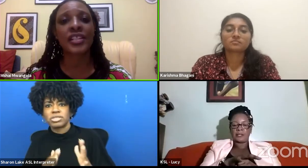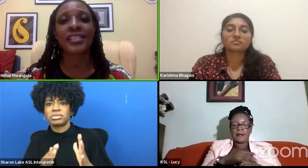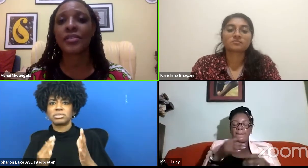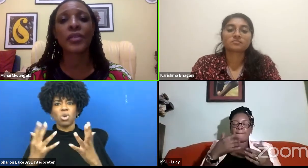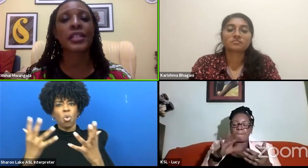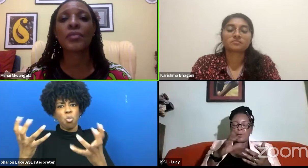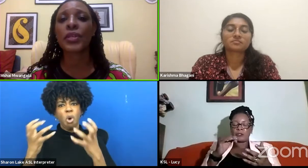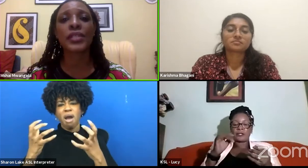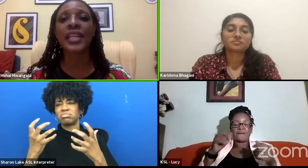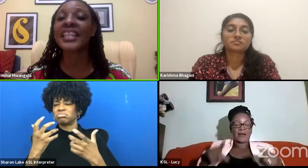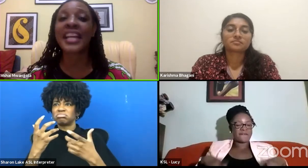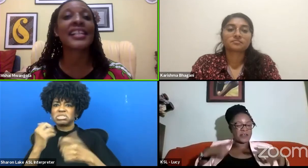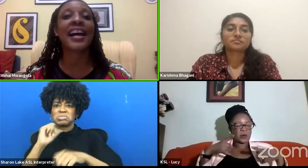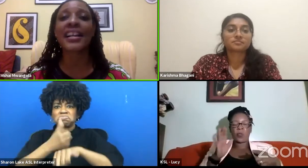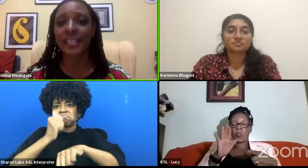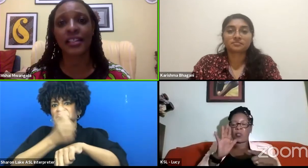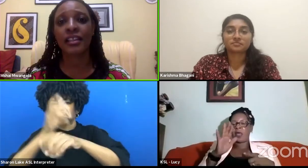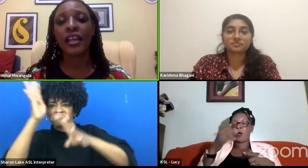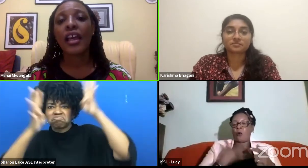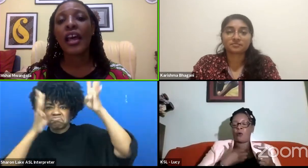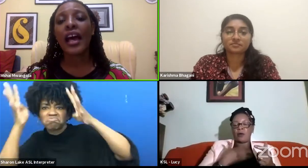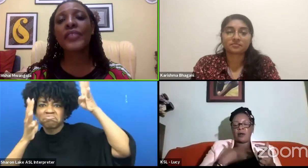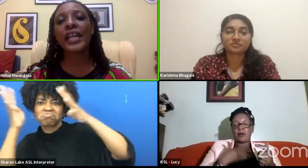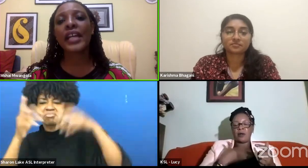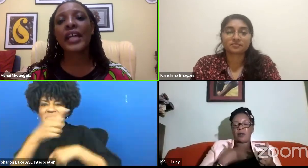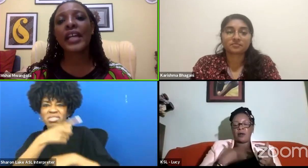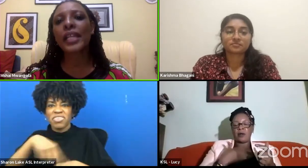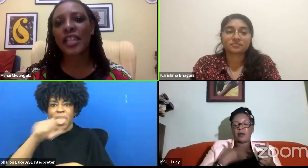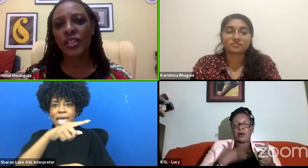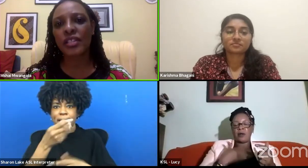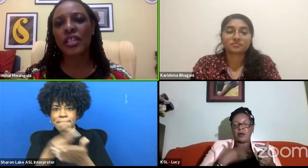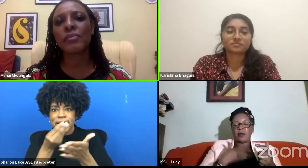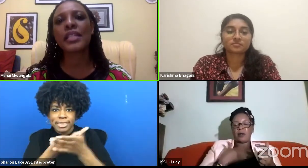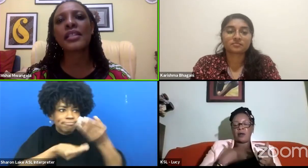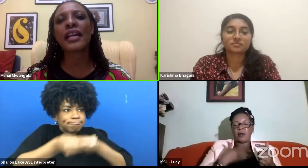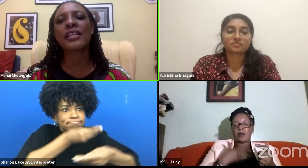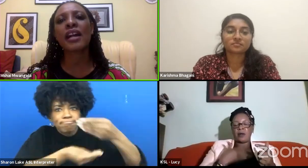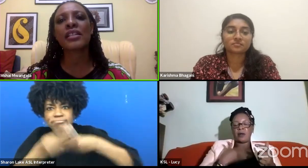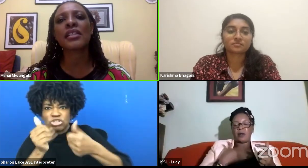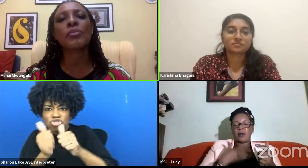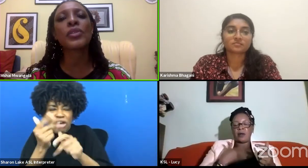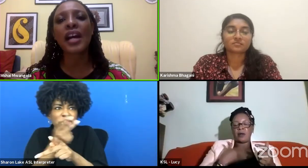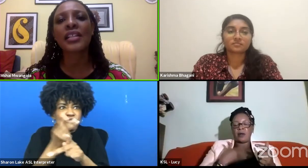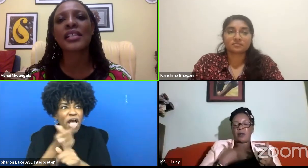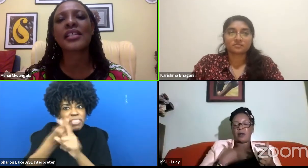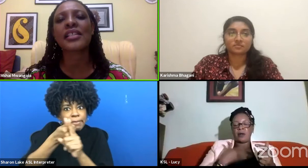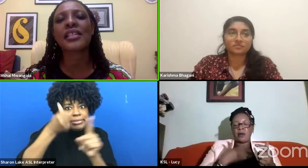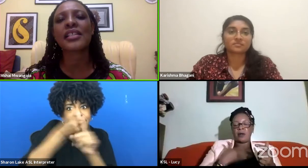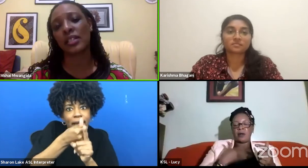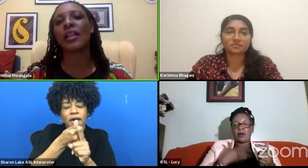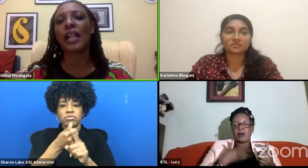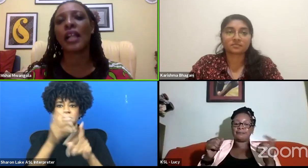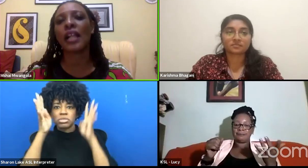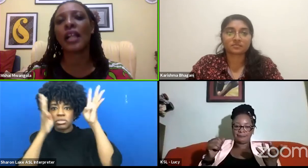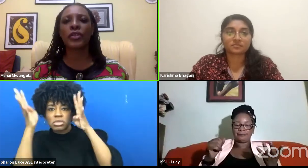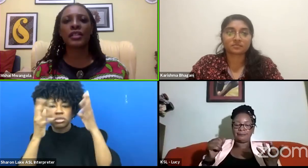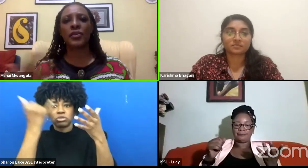The term we use in Kenya is hustling and that's got implications. It means that artists, most artists, cannot, I speak about theater